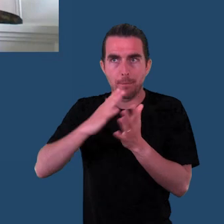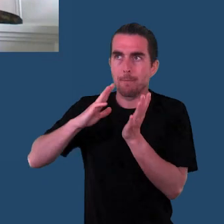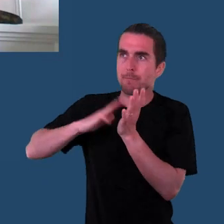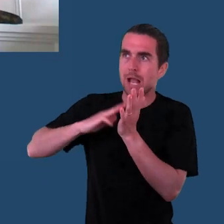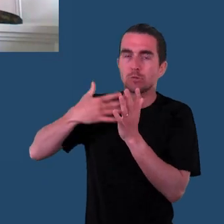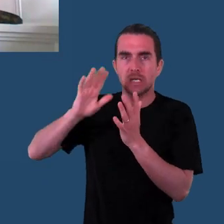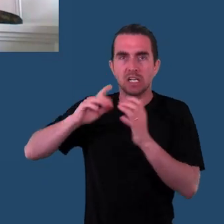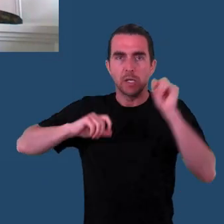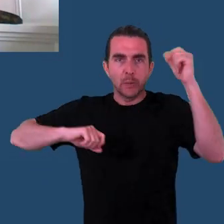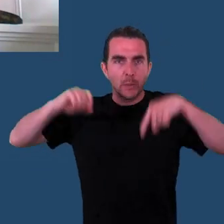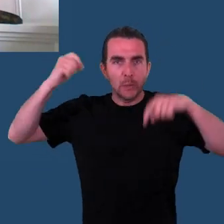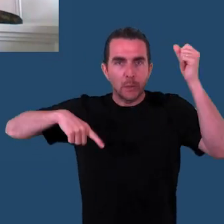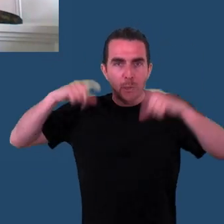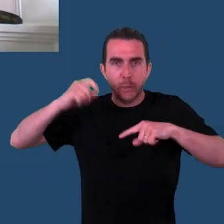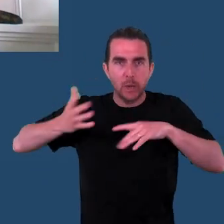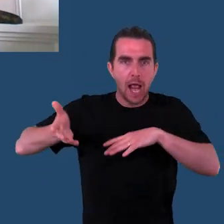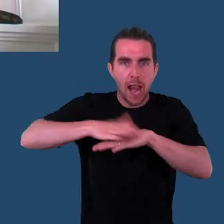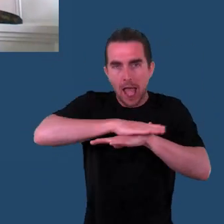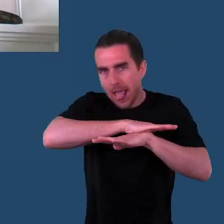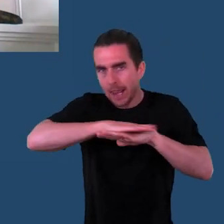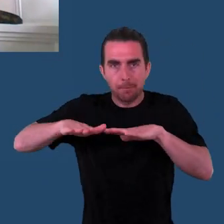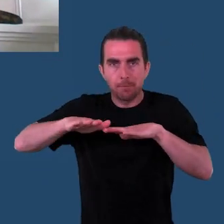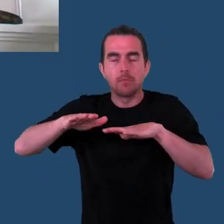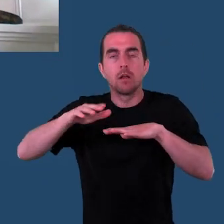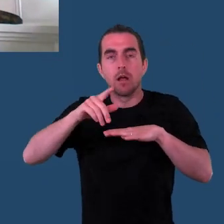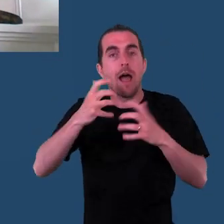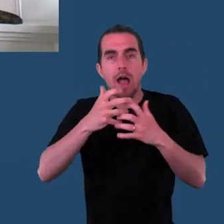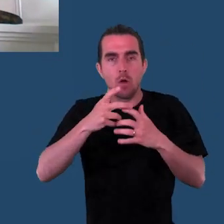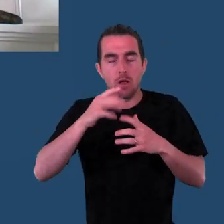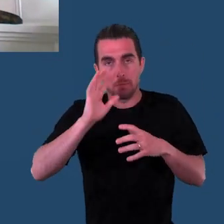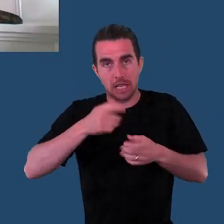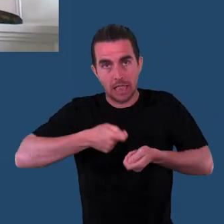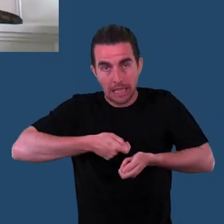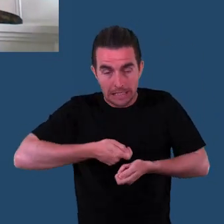and ended the dinosaurs' reign, essentially, is that there's a band,